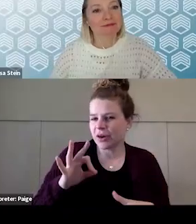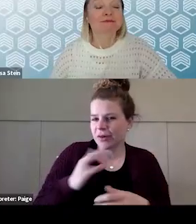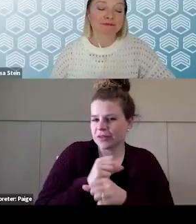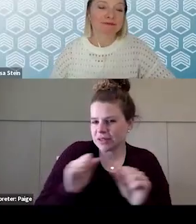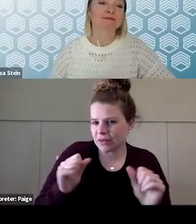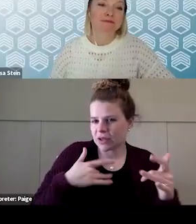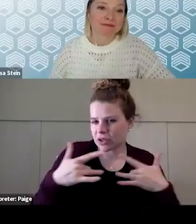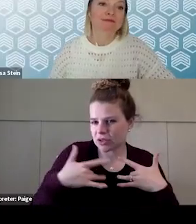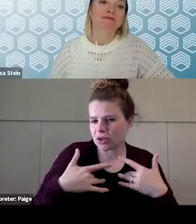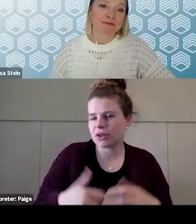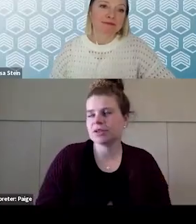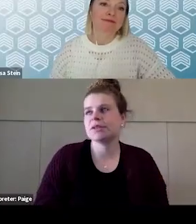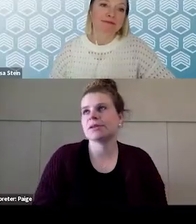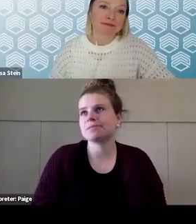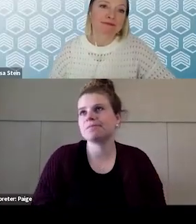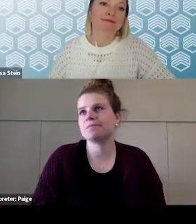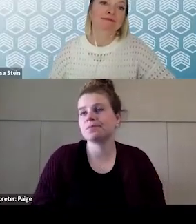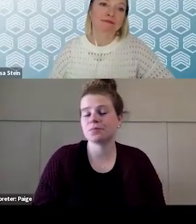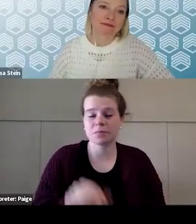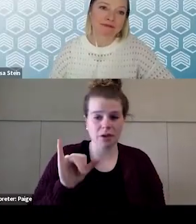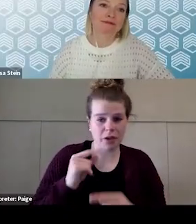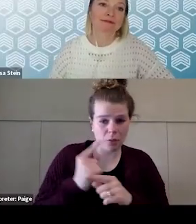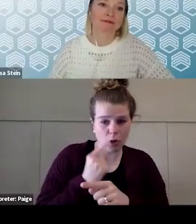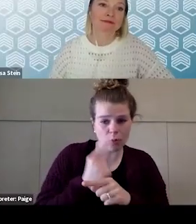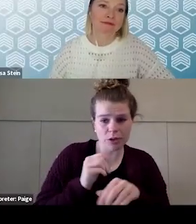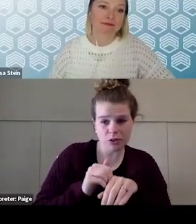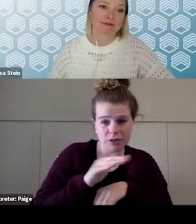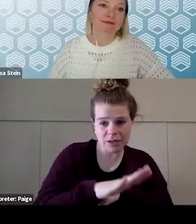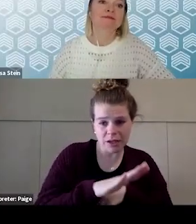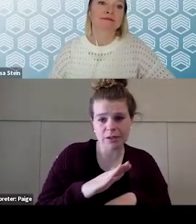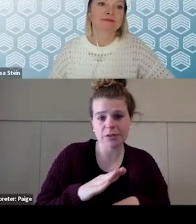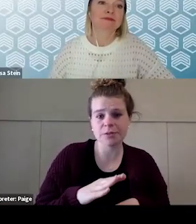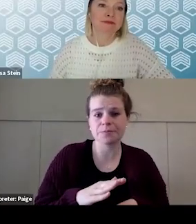and you know, like, is it appropriate to send unarmed civilians to calls?